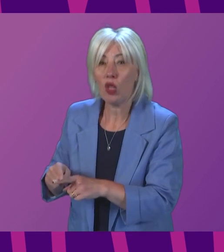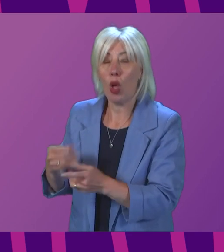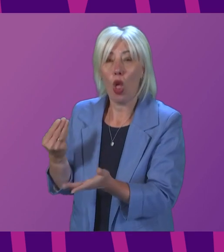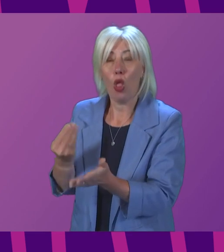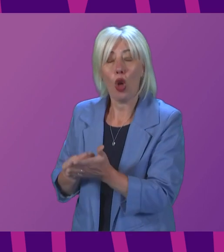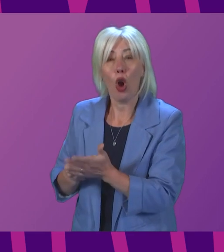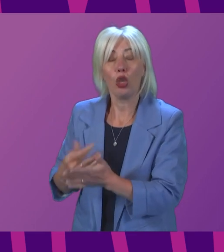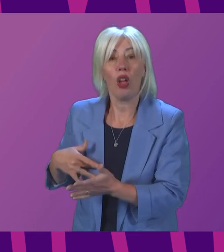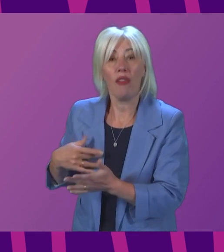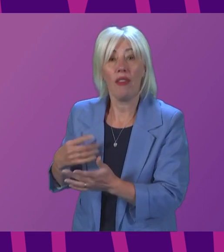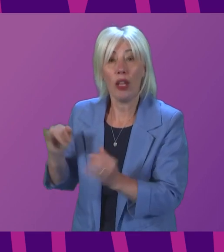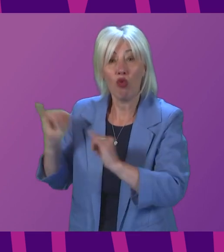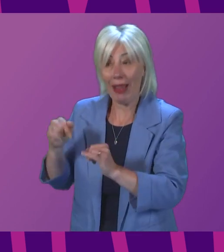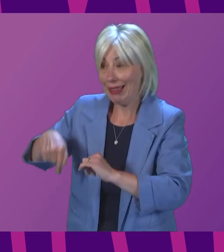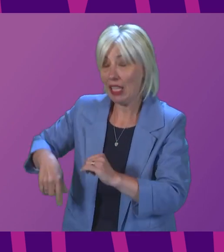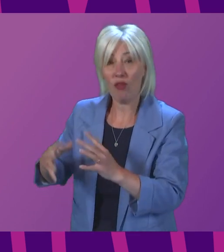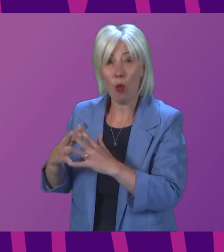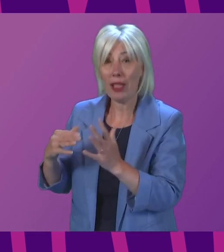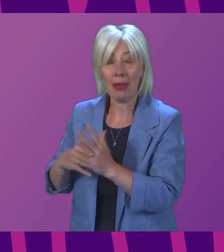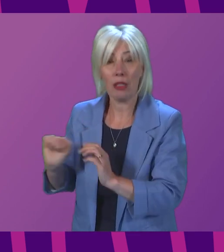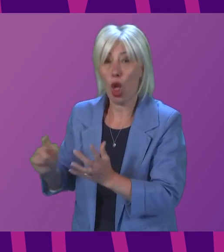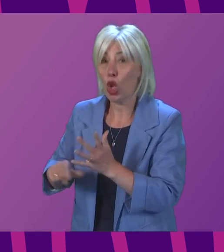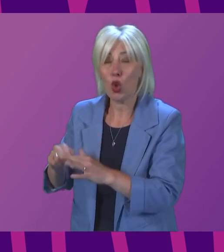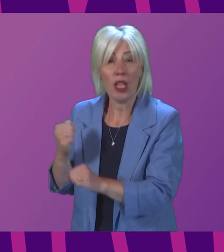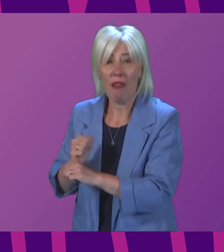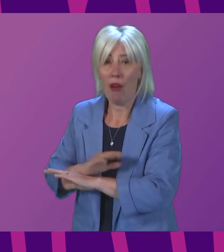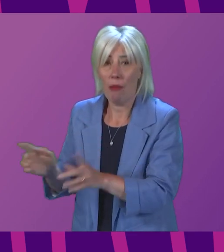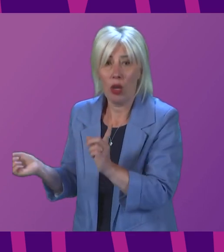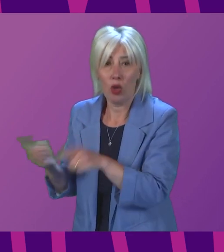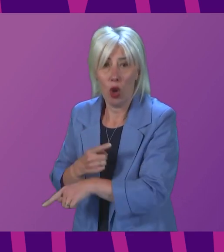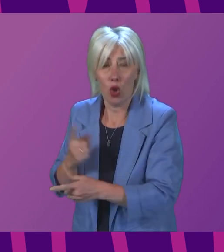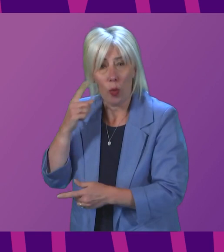crisis, which the United Kingdom Government is not addressing in any meaningful way?